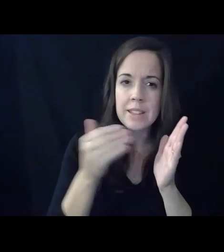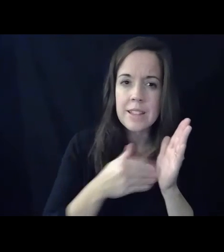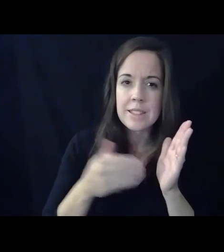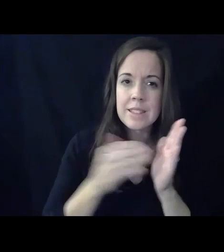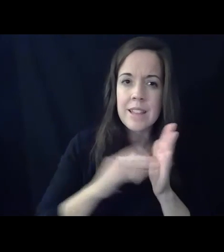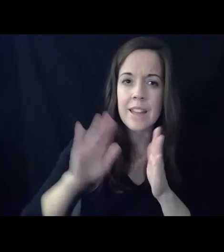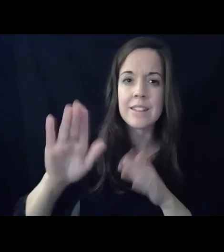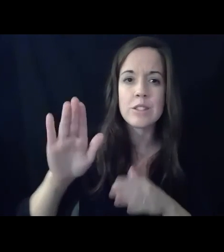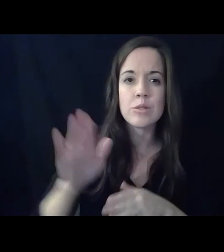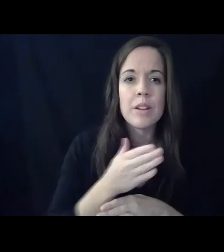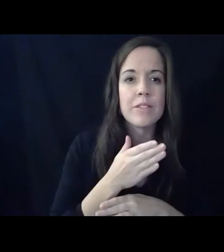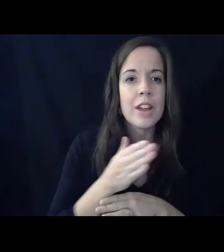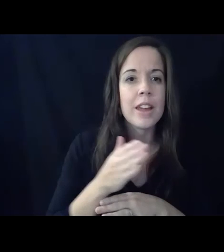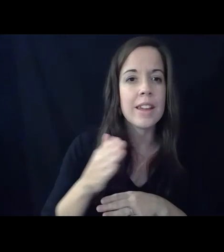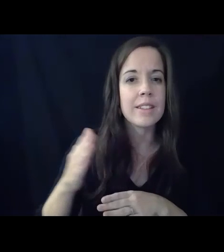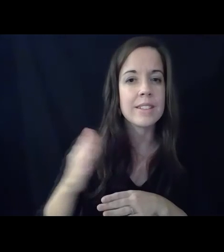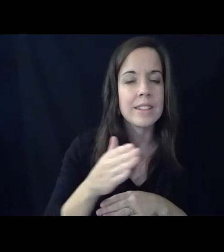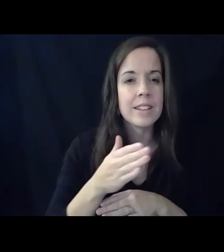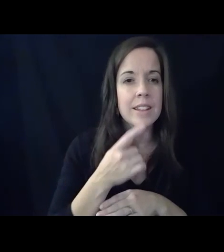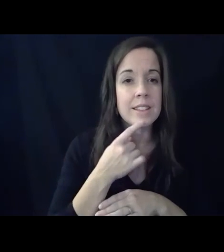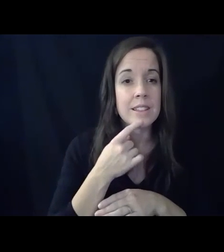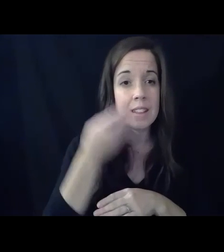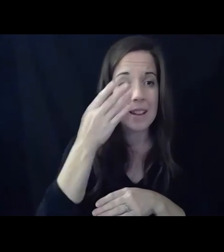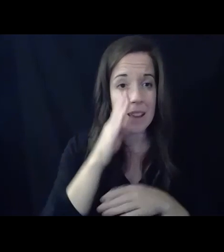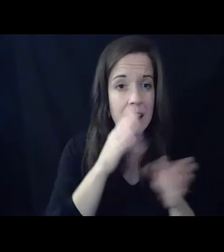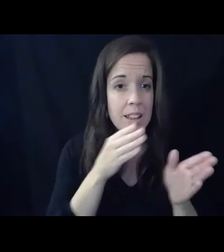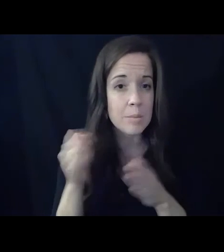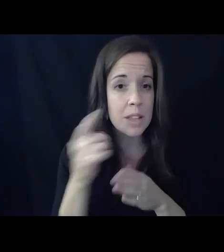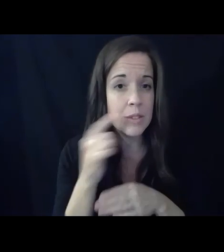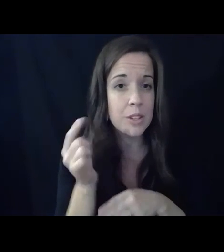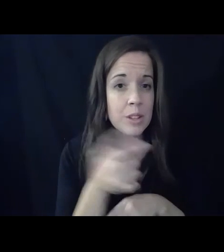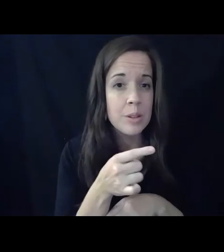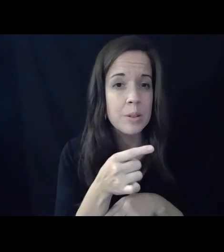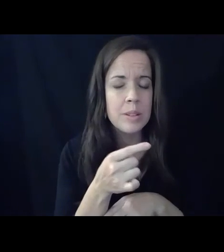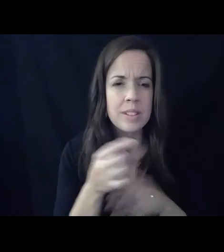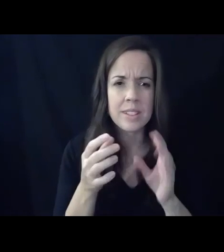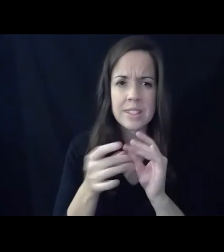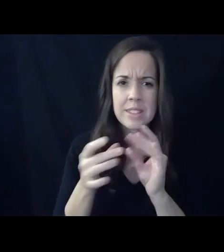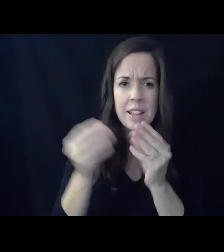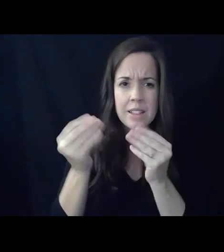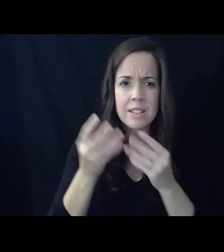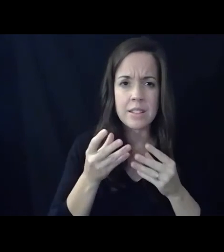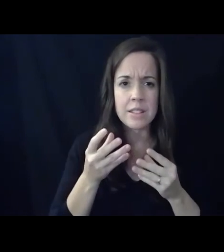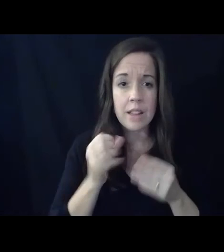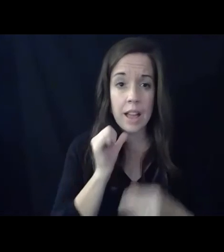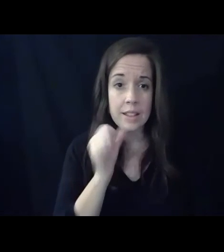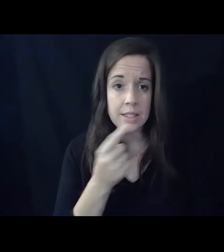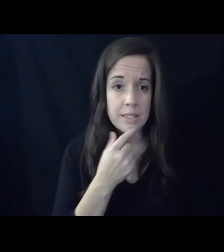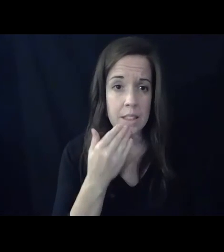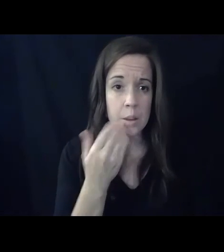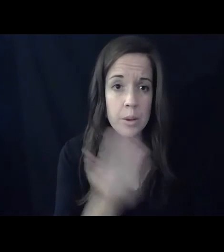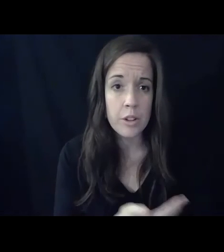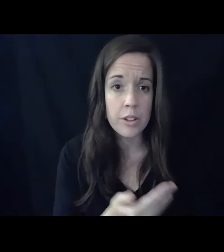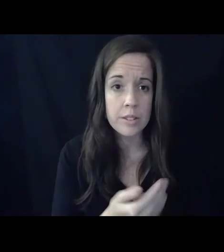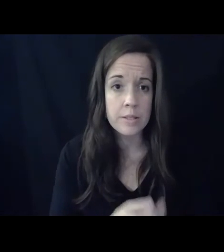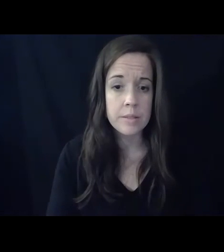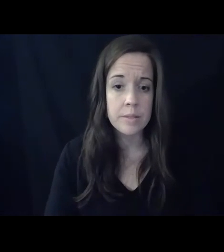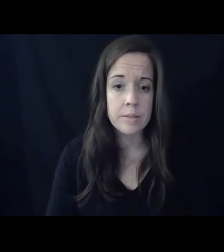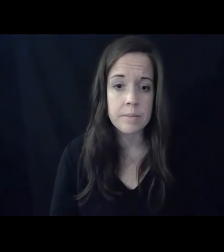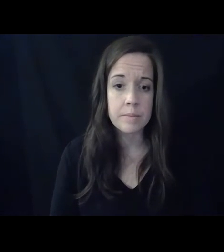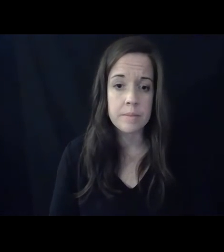It says God has plans for you. It says I didn't say they were good.